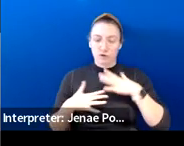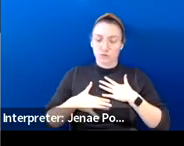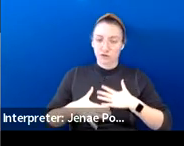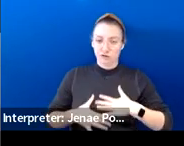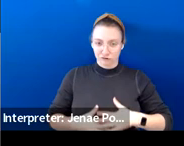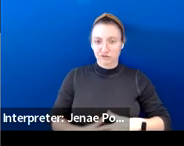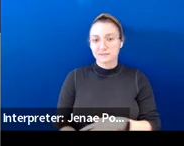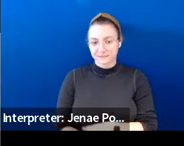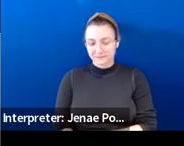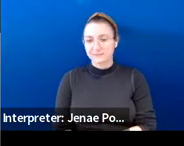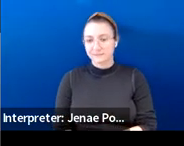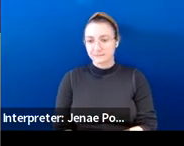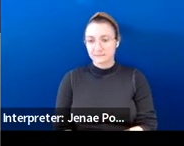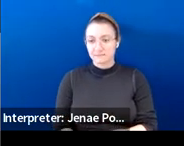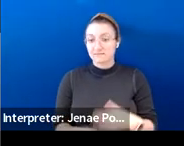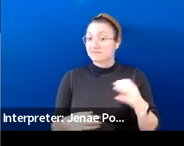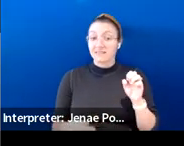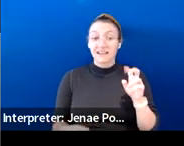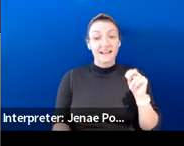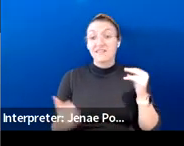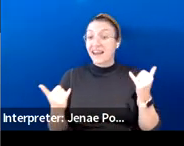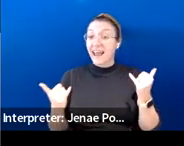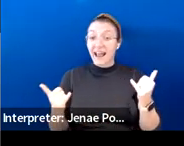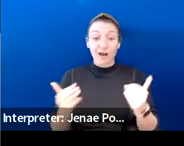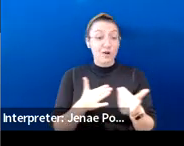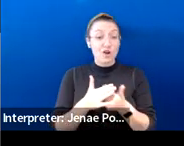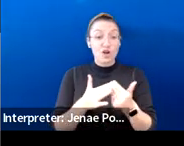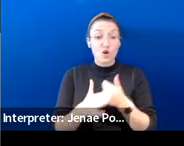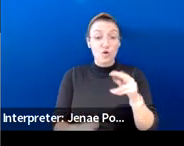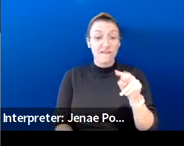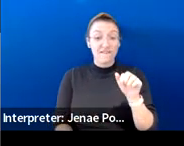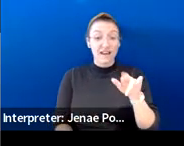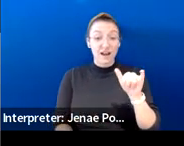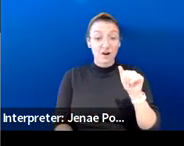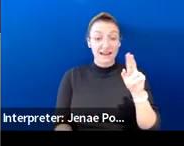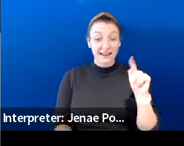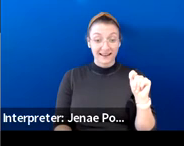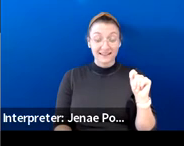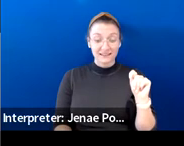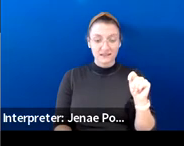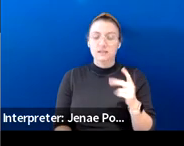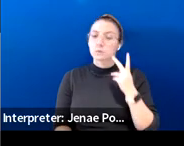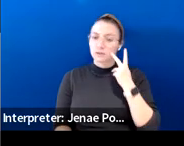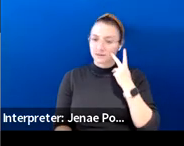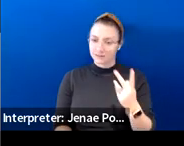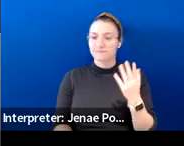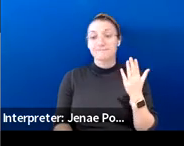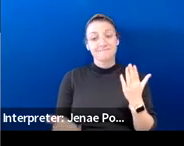and even now with this new variant we're now seeing how this may even increase